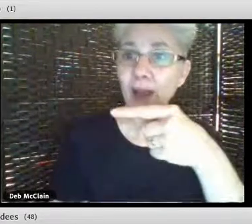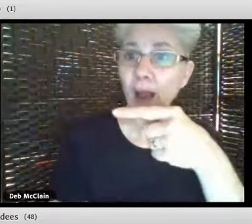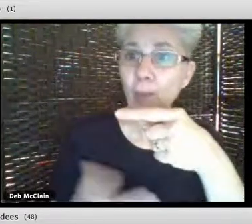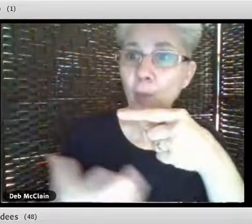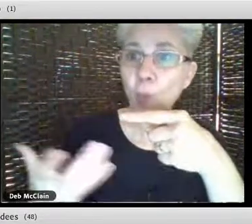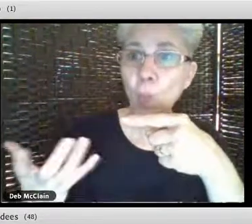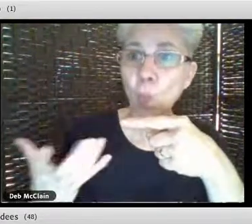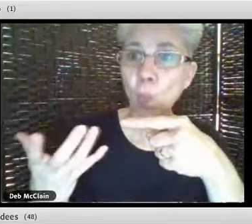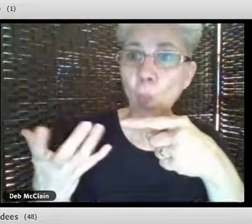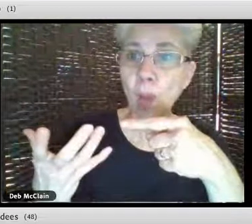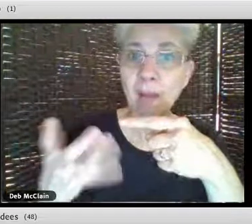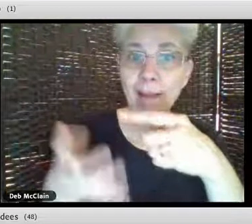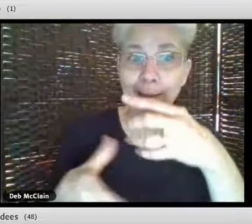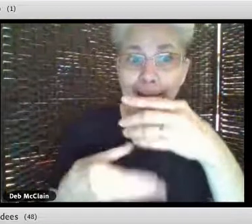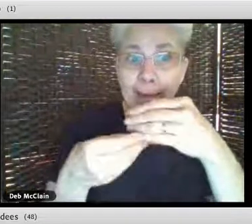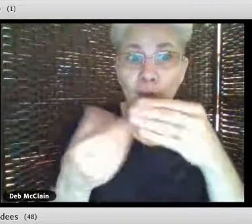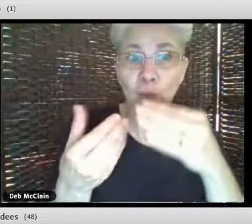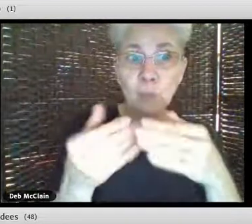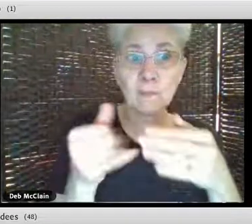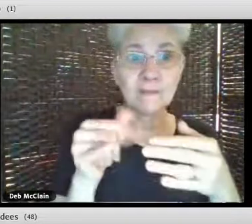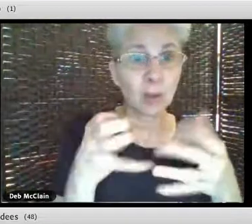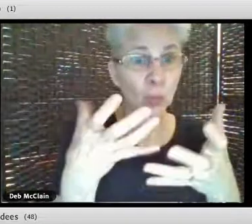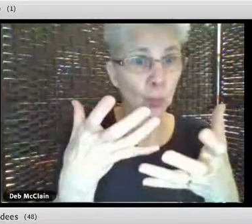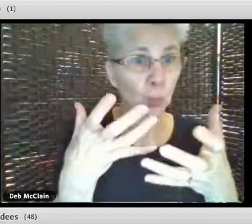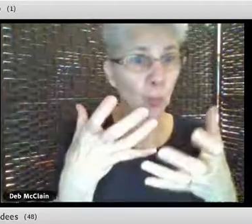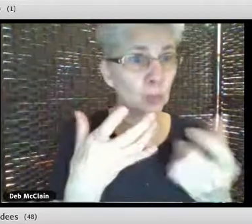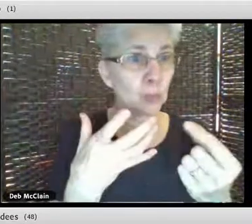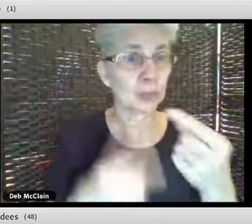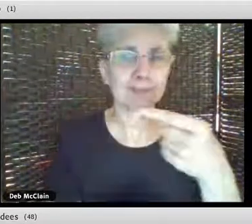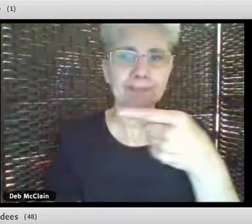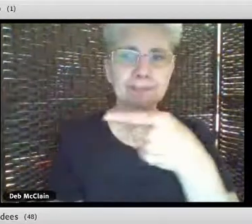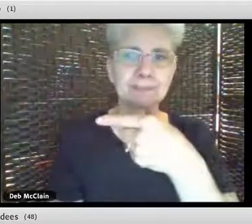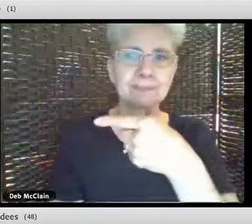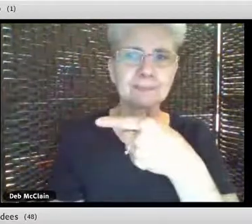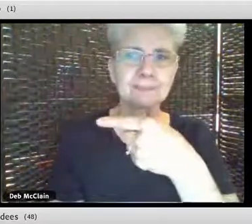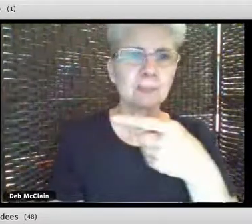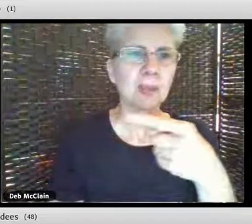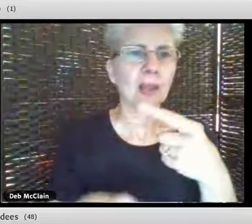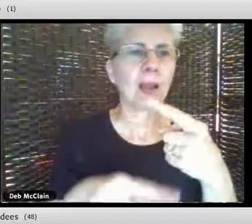if you wanted to add a new file, all you have to do is click on the plus sign.